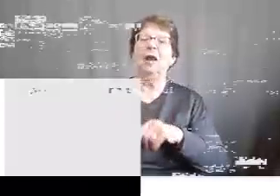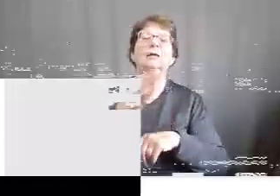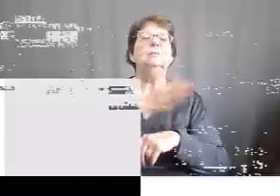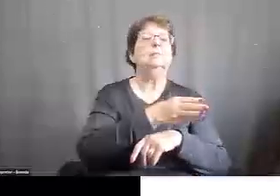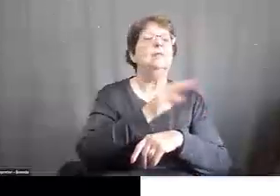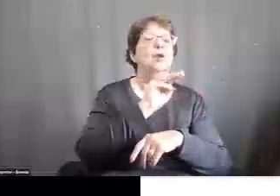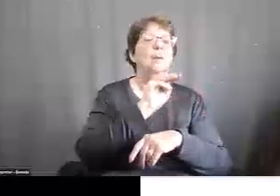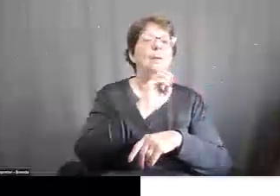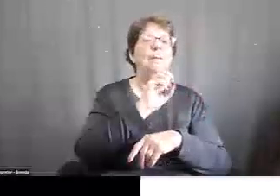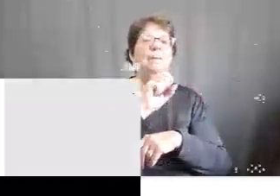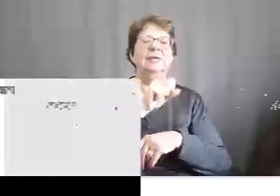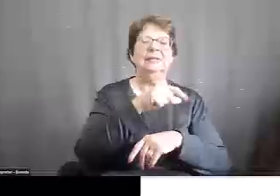Boardroom: With her hand up.